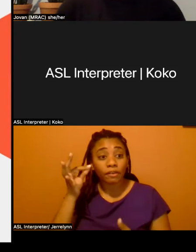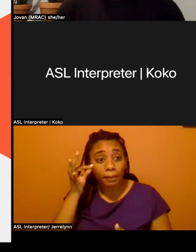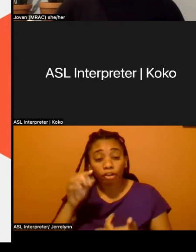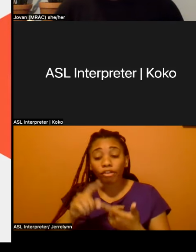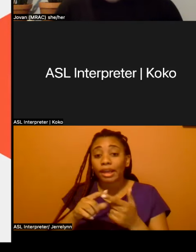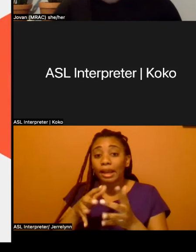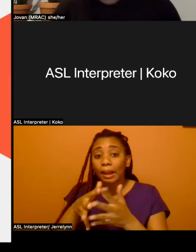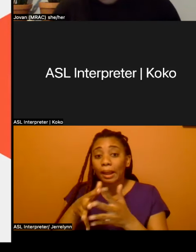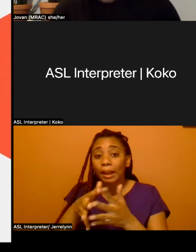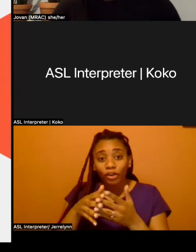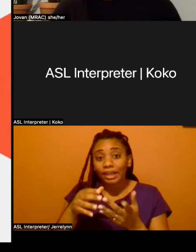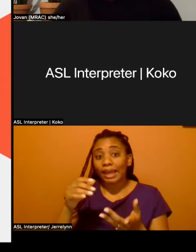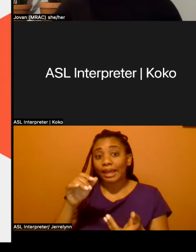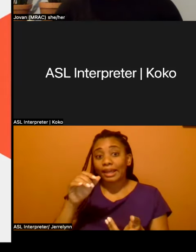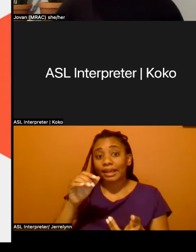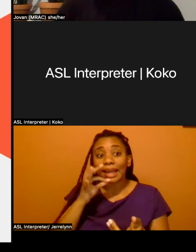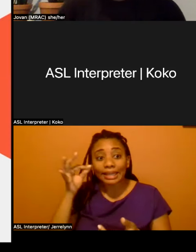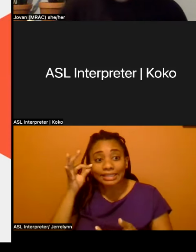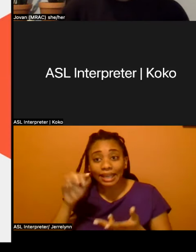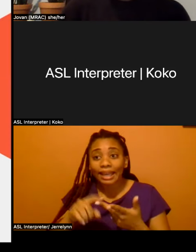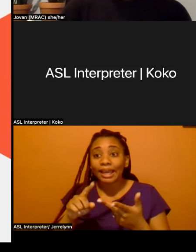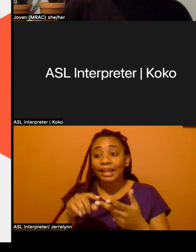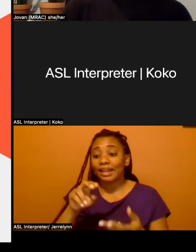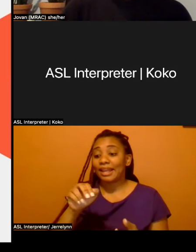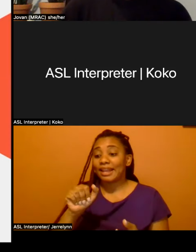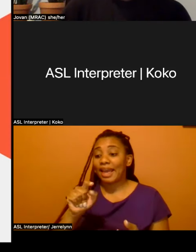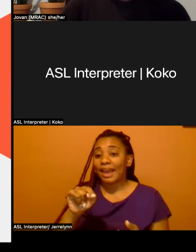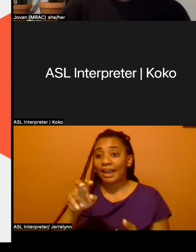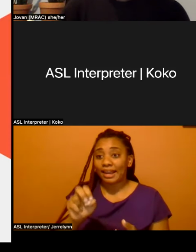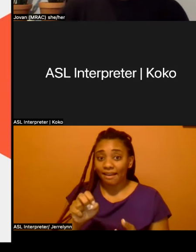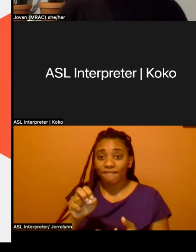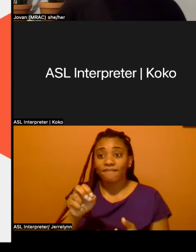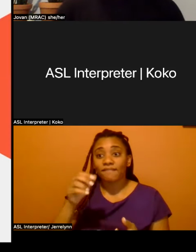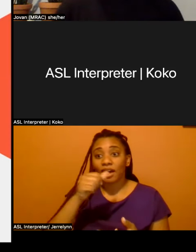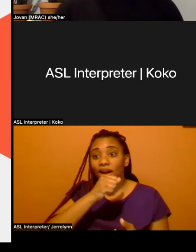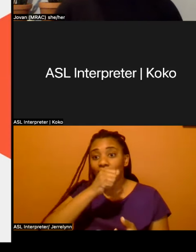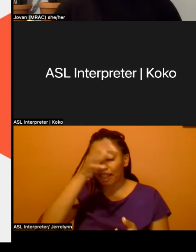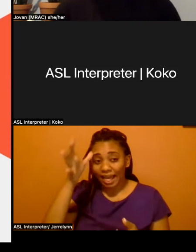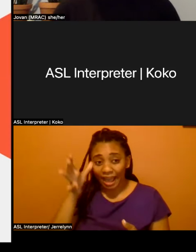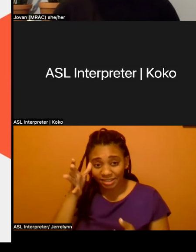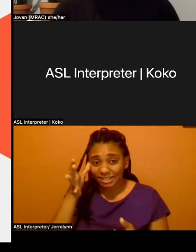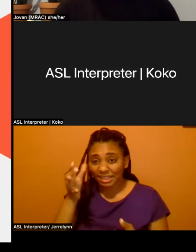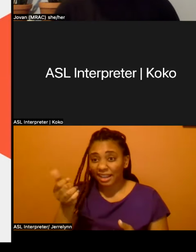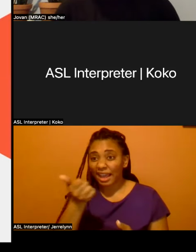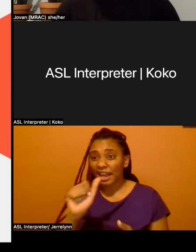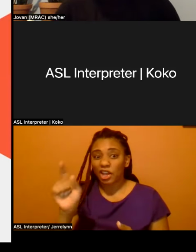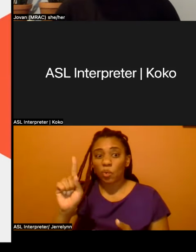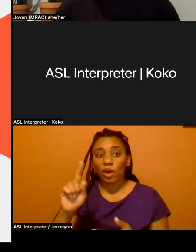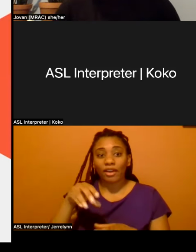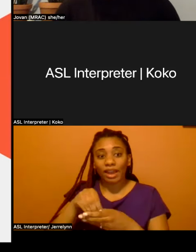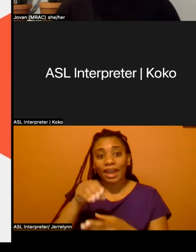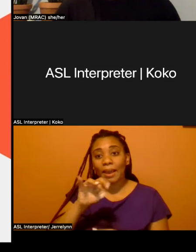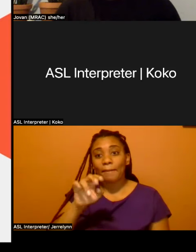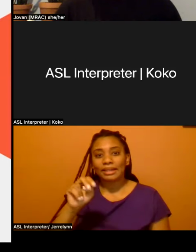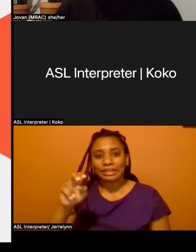Native Alaskan residing anywhere in Minnesota and the 11 tribal nations that share the same geography